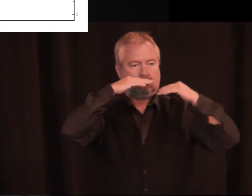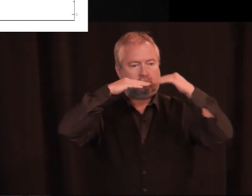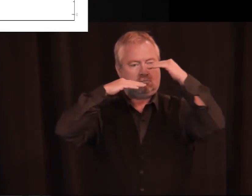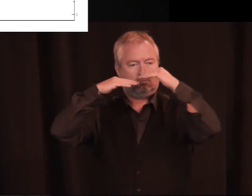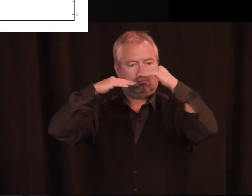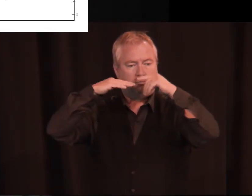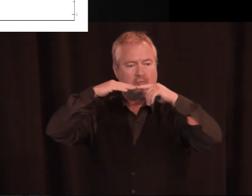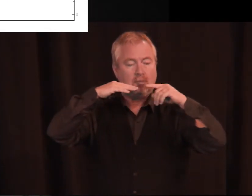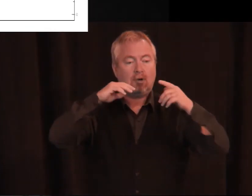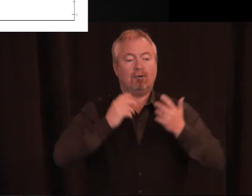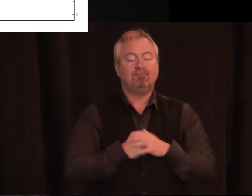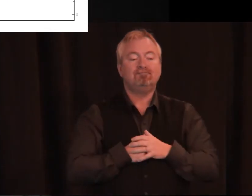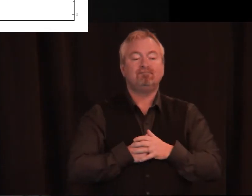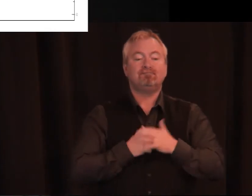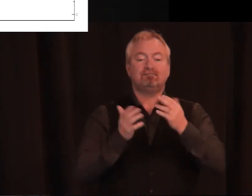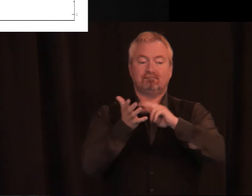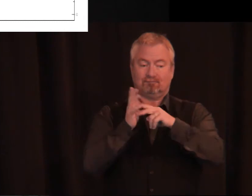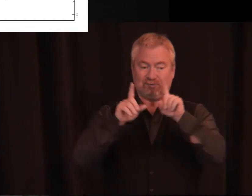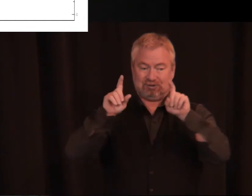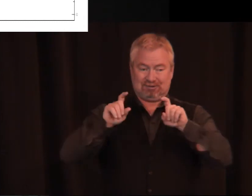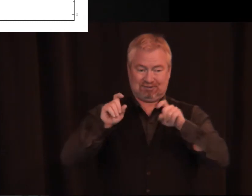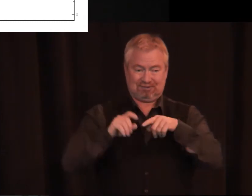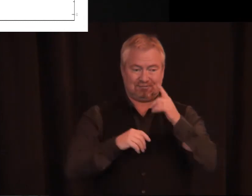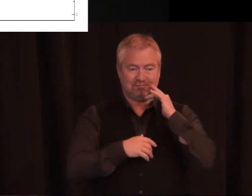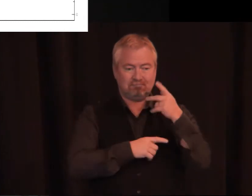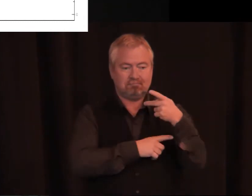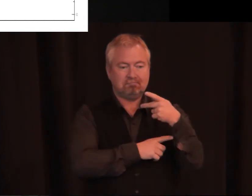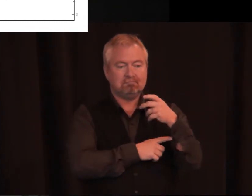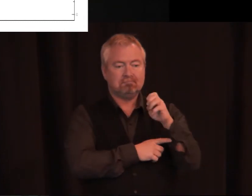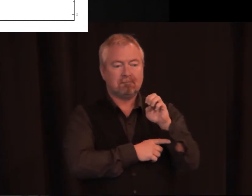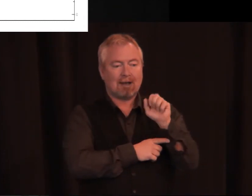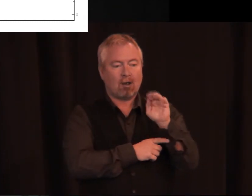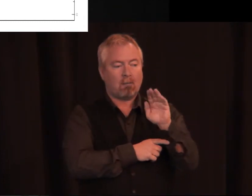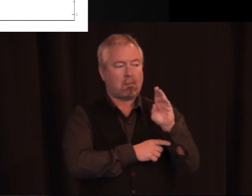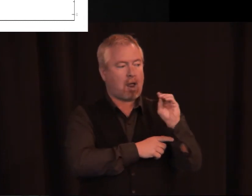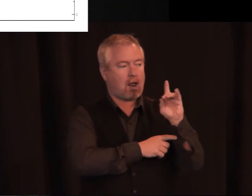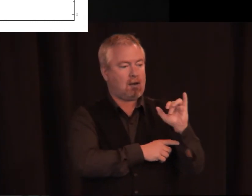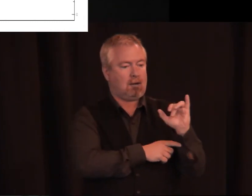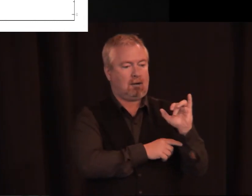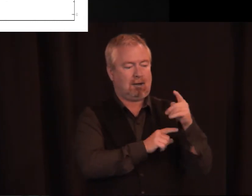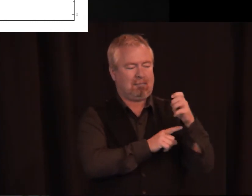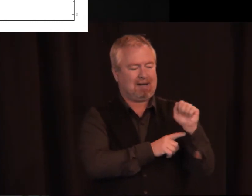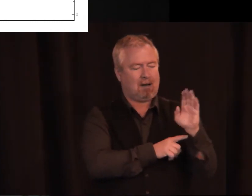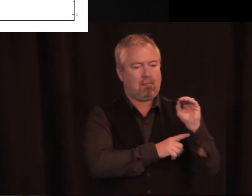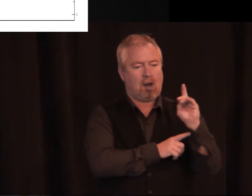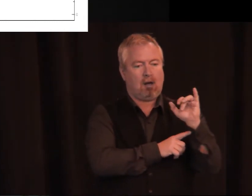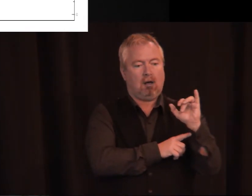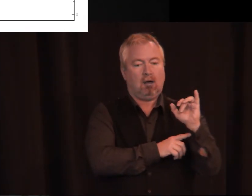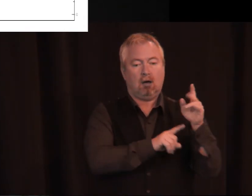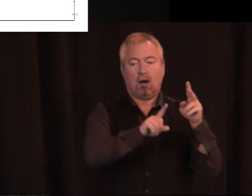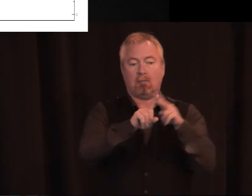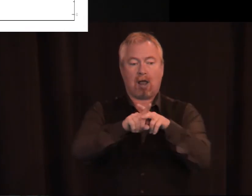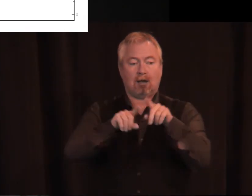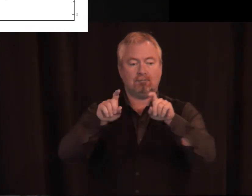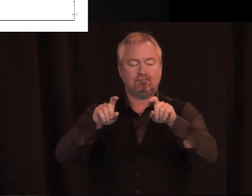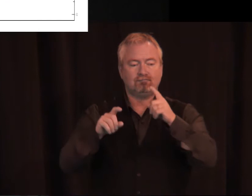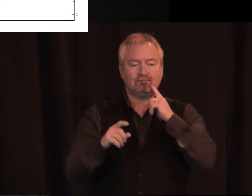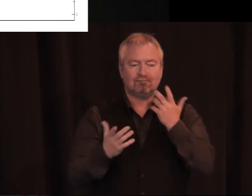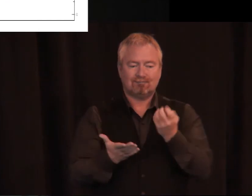which is the vocabulary test we give them, don't really apply because these - because of the economic advantages these kids have had.